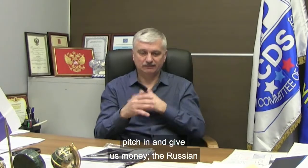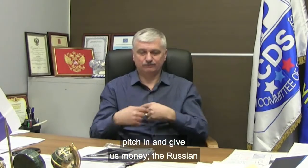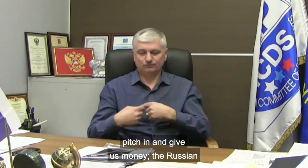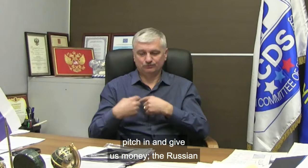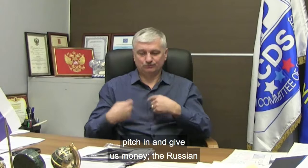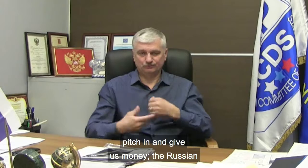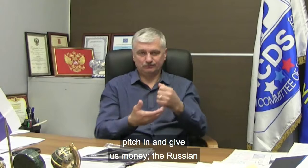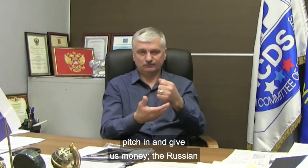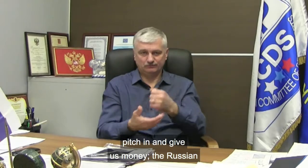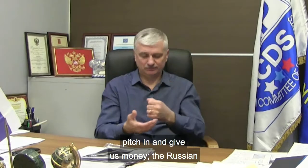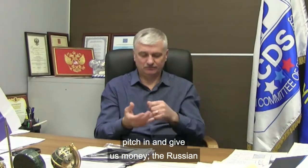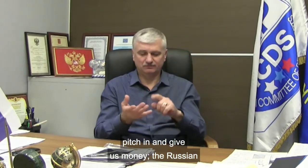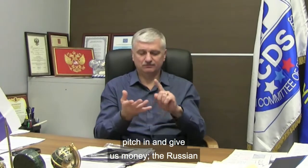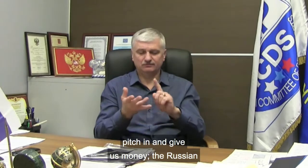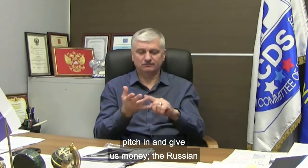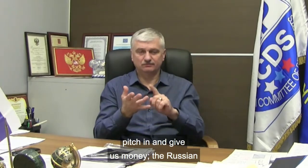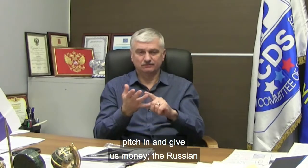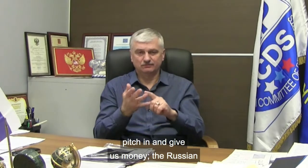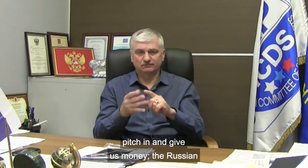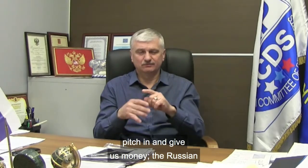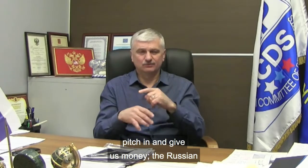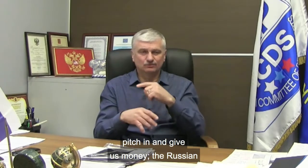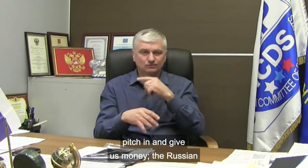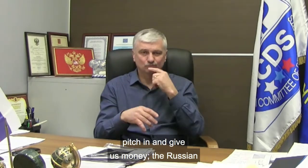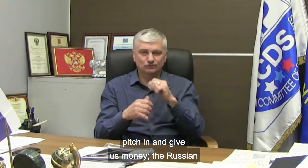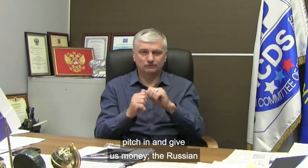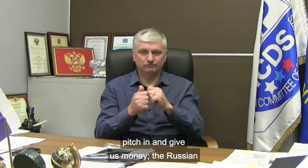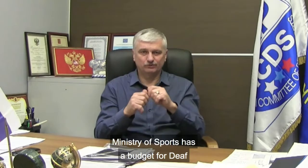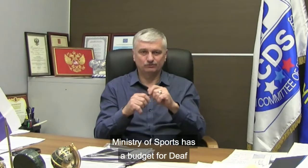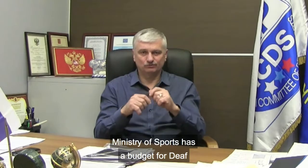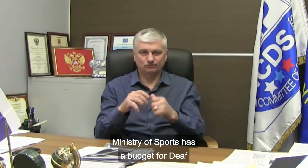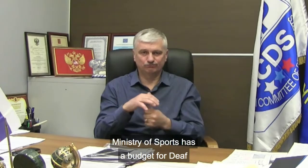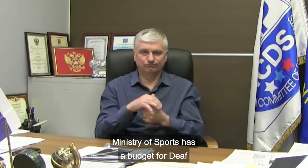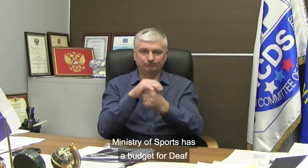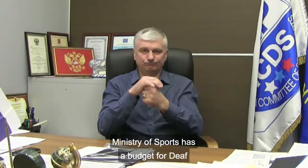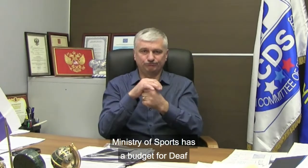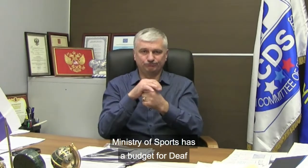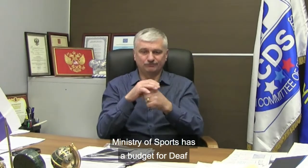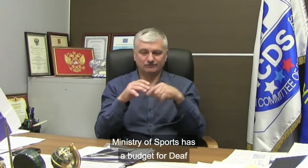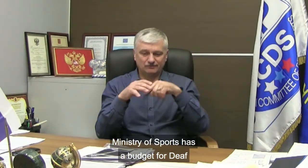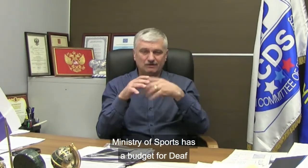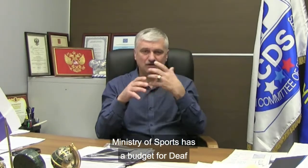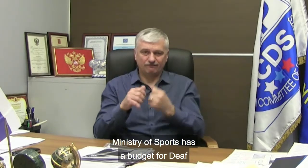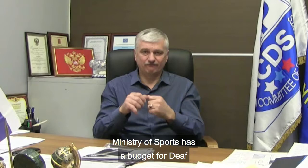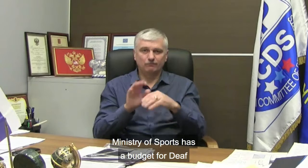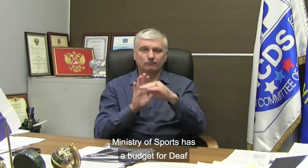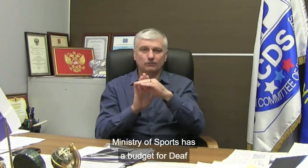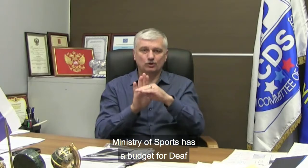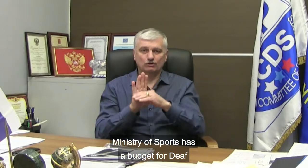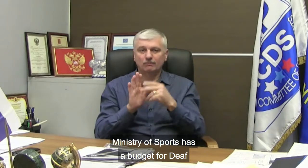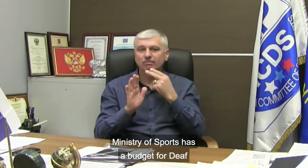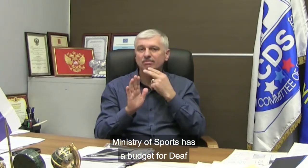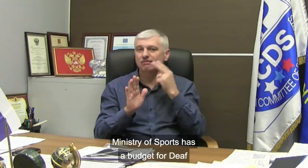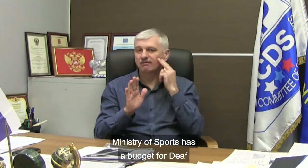pitch in and give us money; the Russian Ministry of Sports has a budget for Deaf